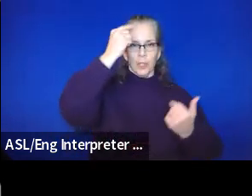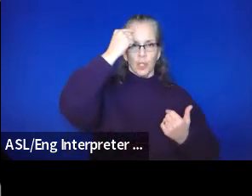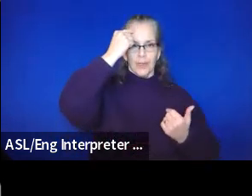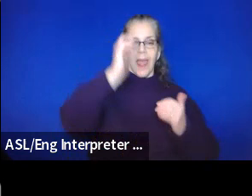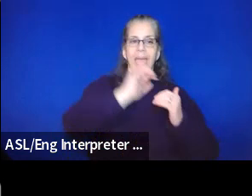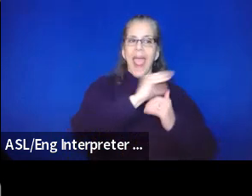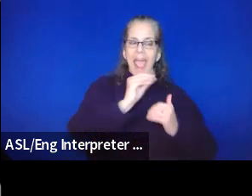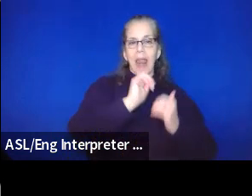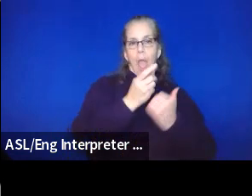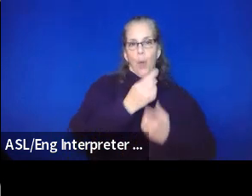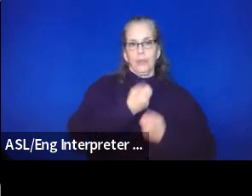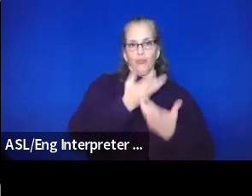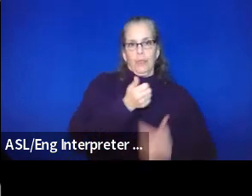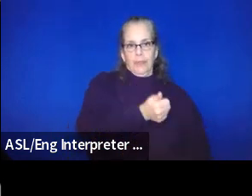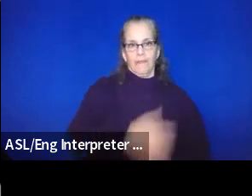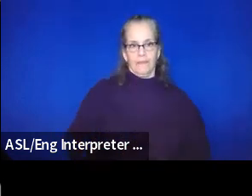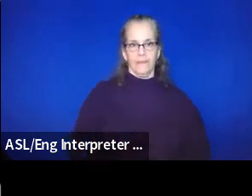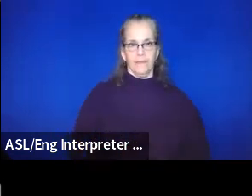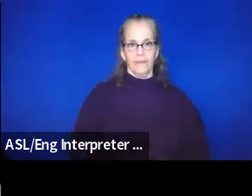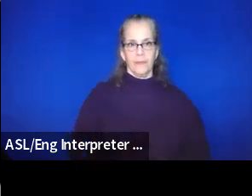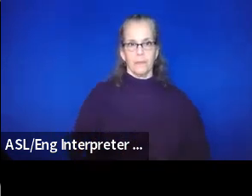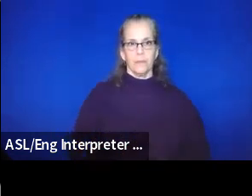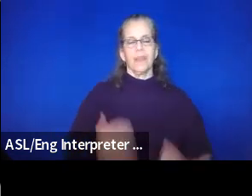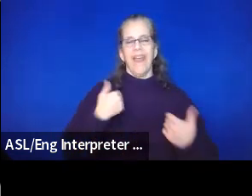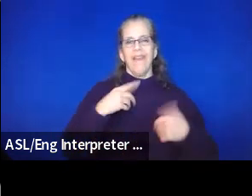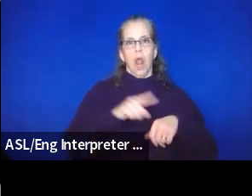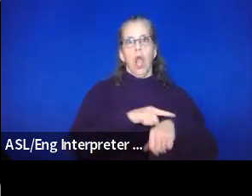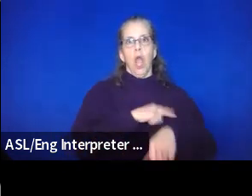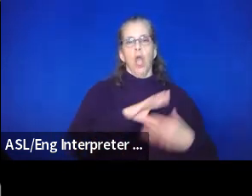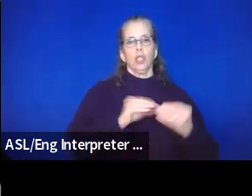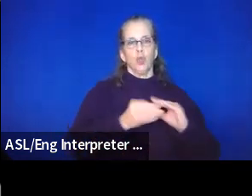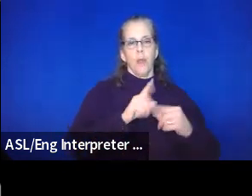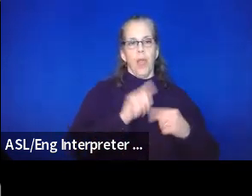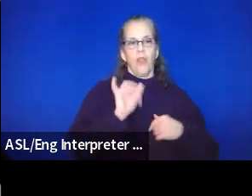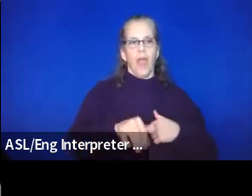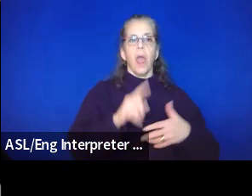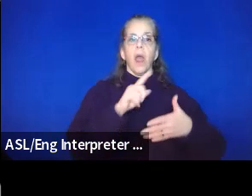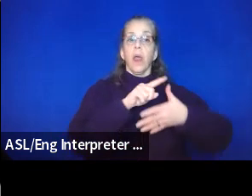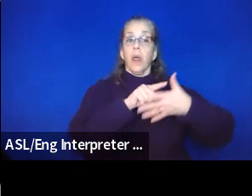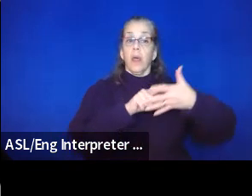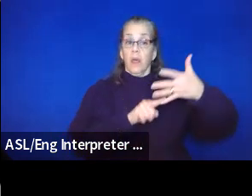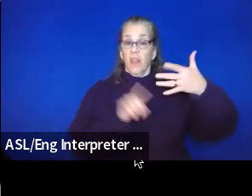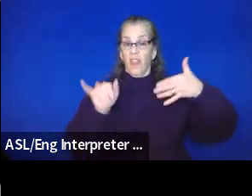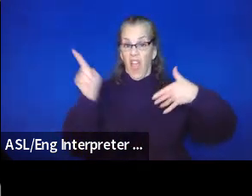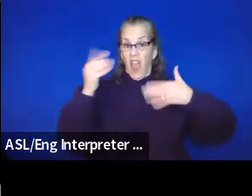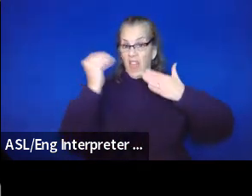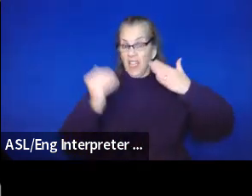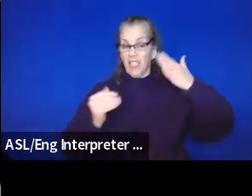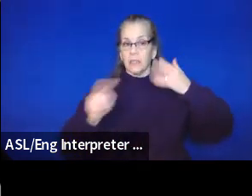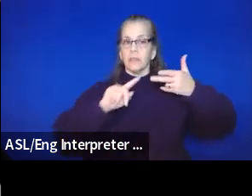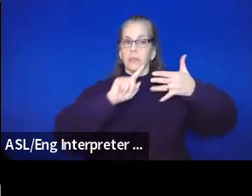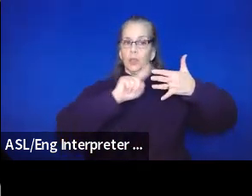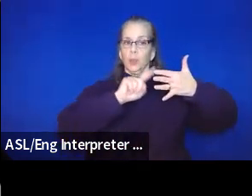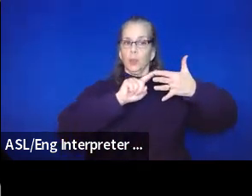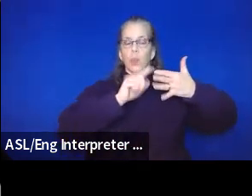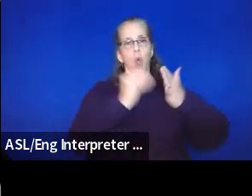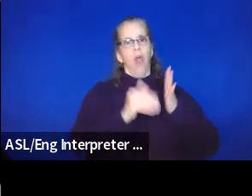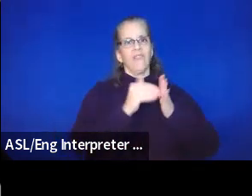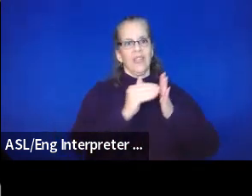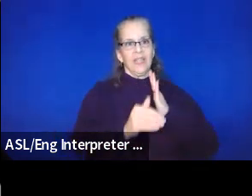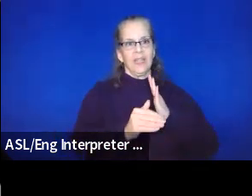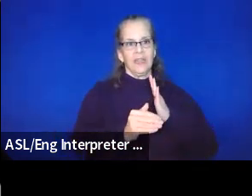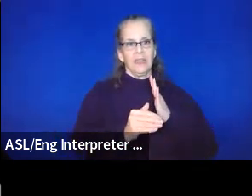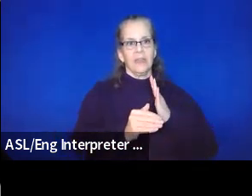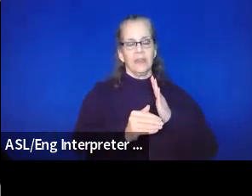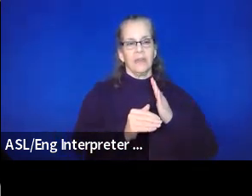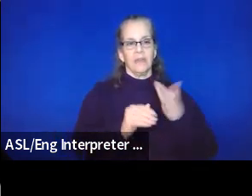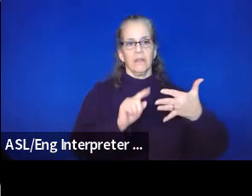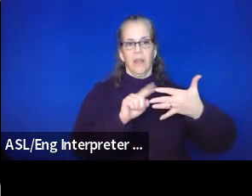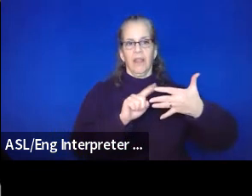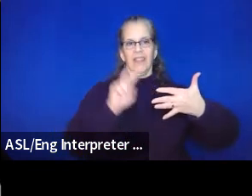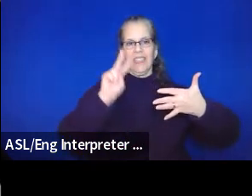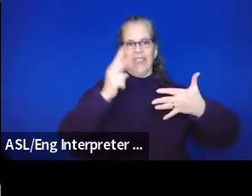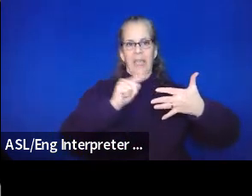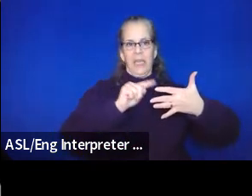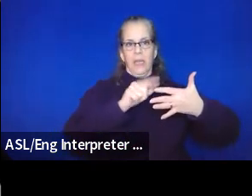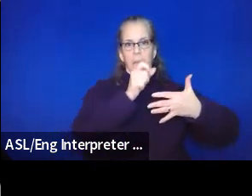But I frequently see bullet point number two, I frequently see... um... sorry I'm pausing,